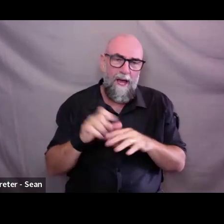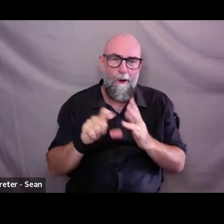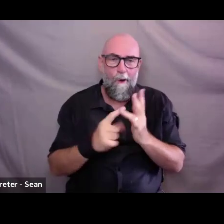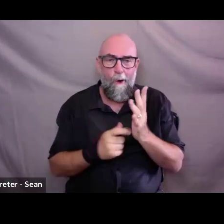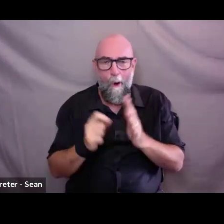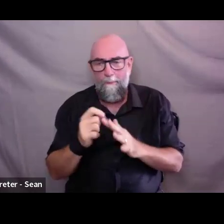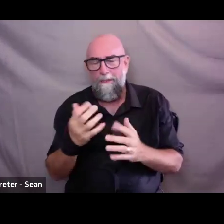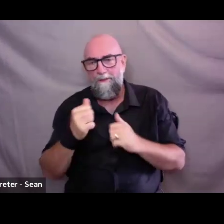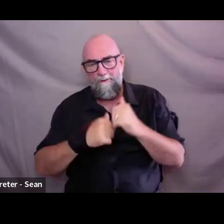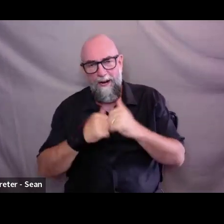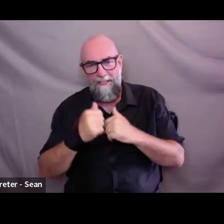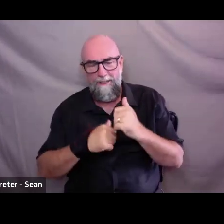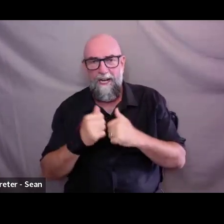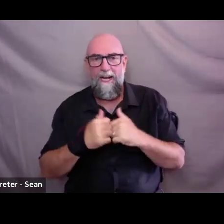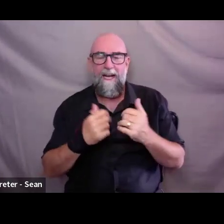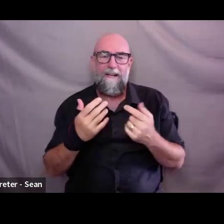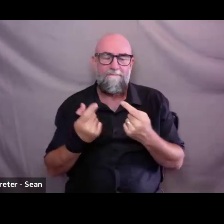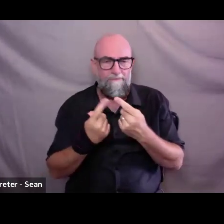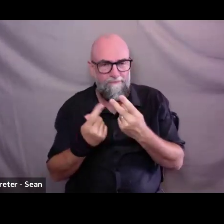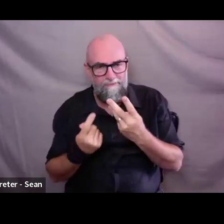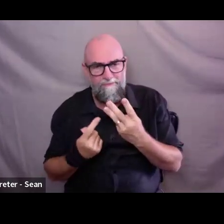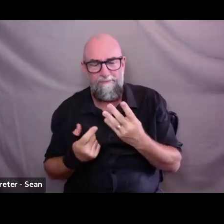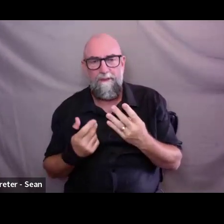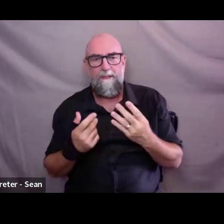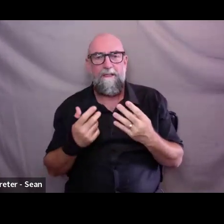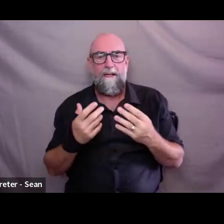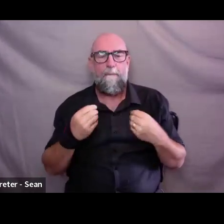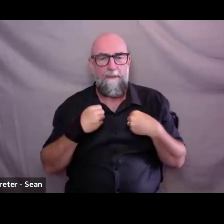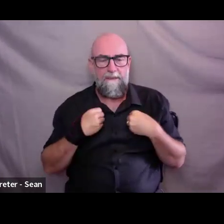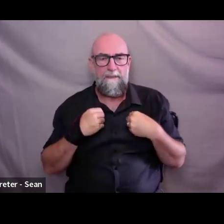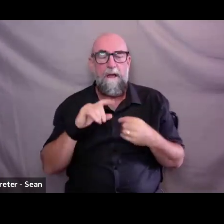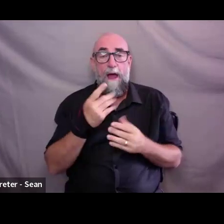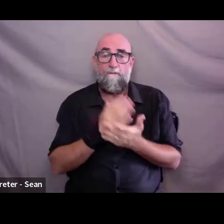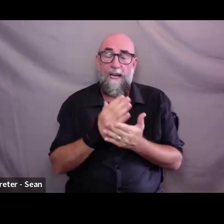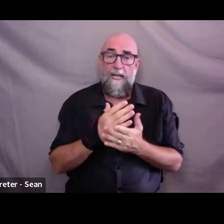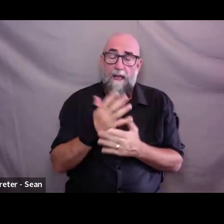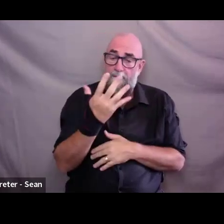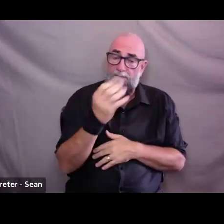creative history is about 50 years old in its former incarnation as the Australia Council